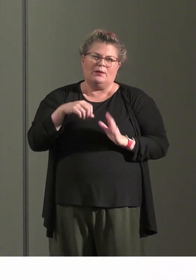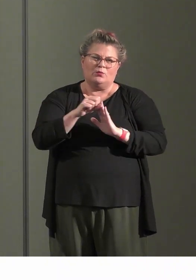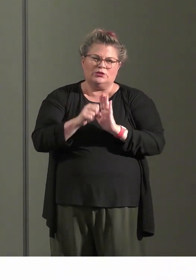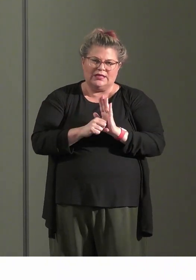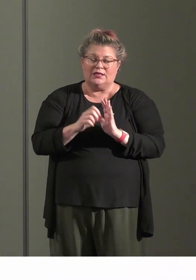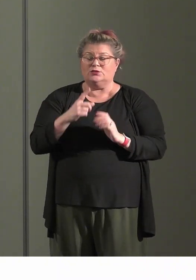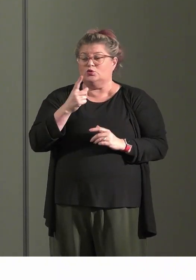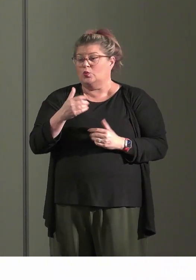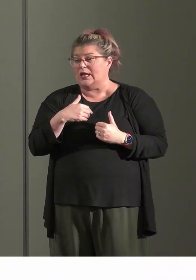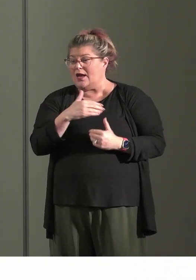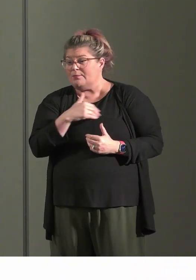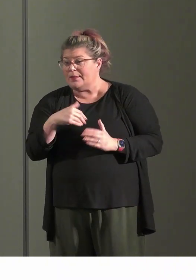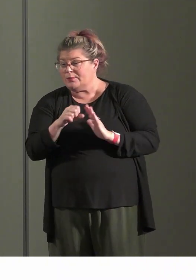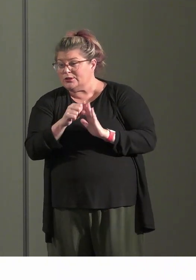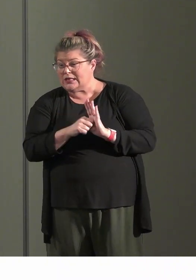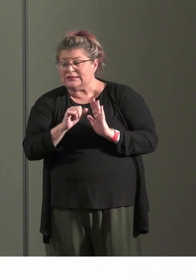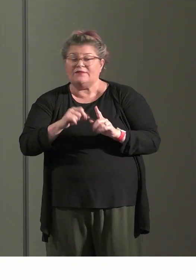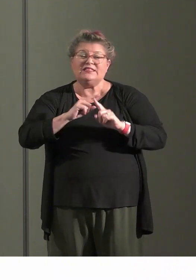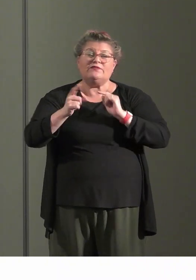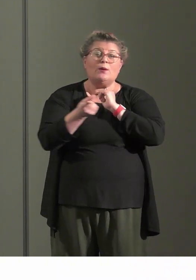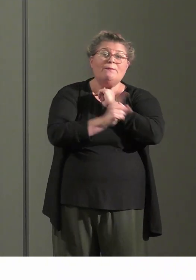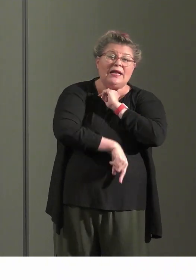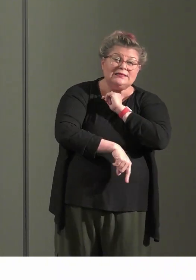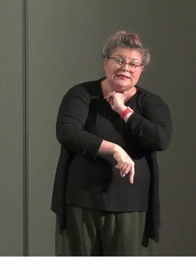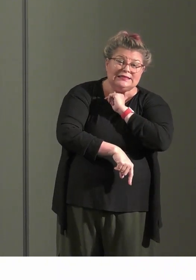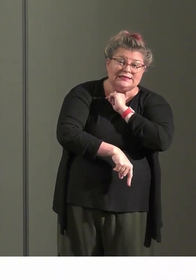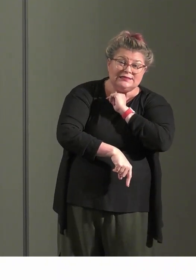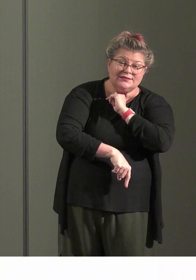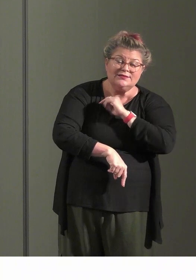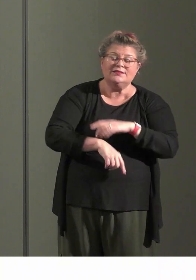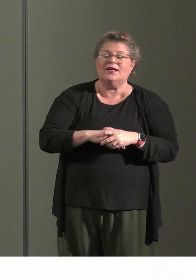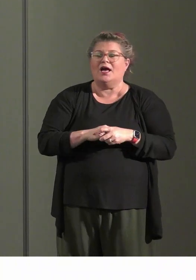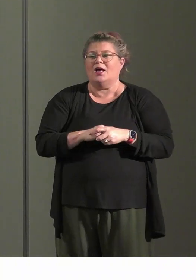states that have different penalties that could be assessed. Depending where you are